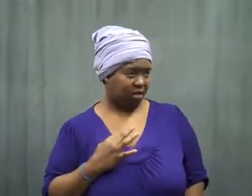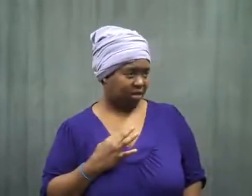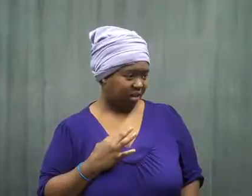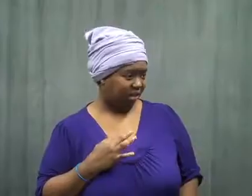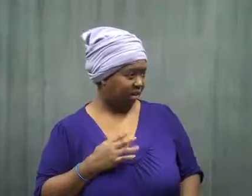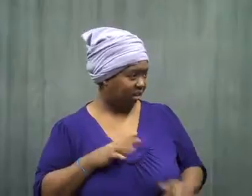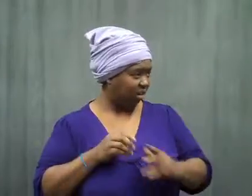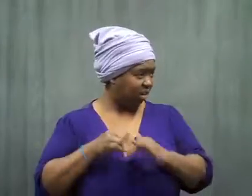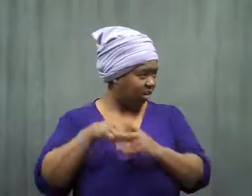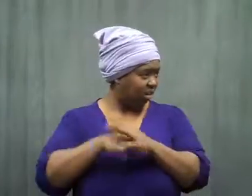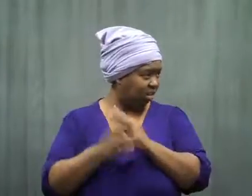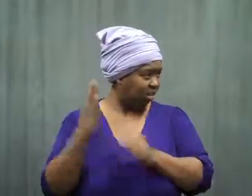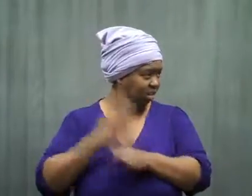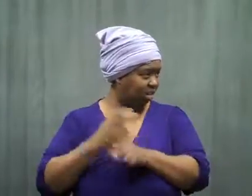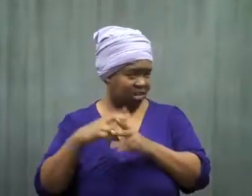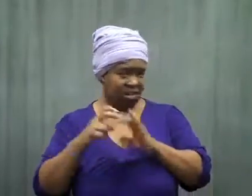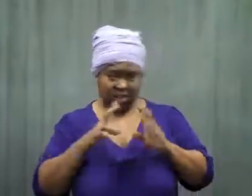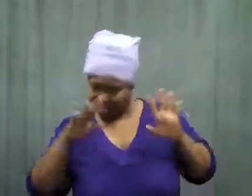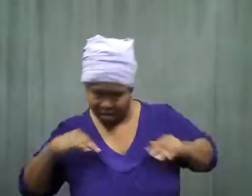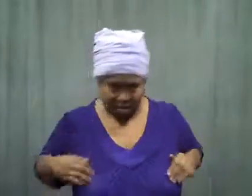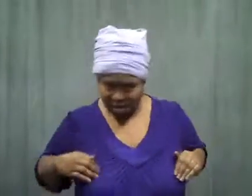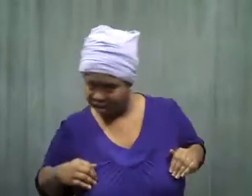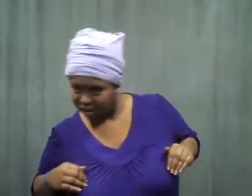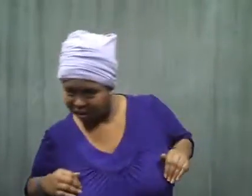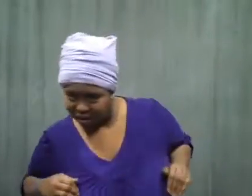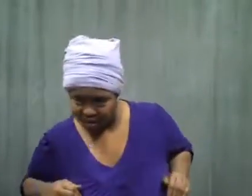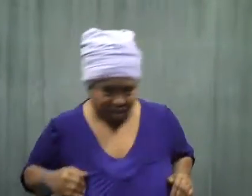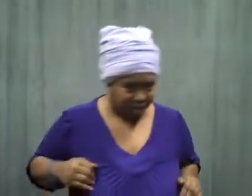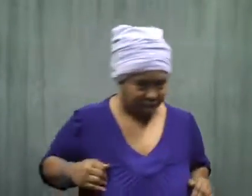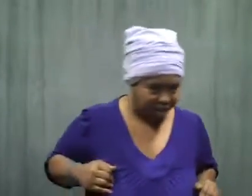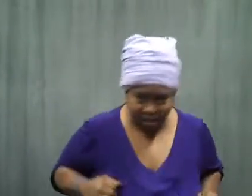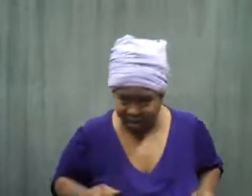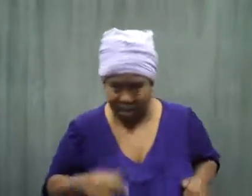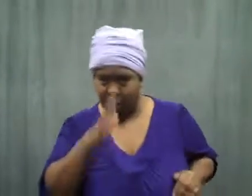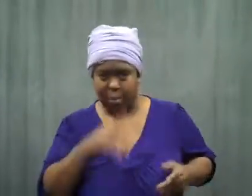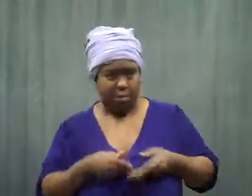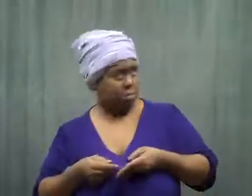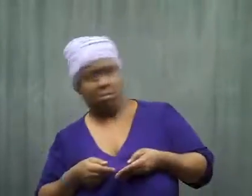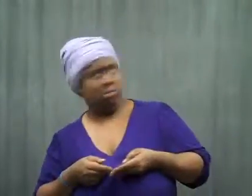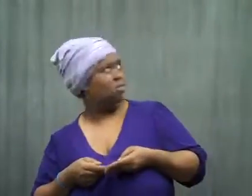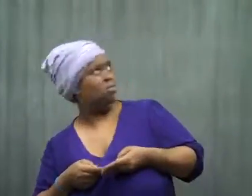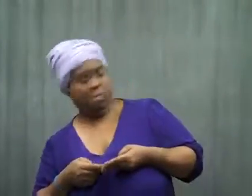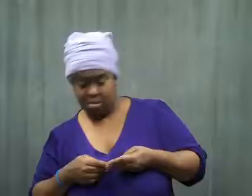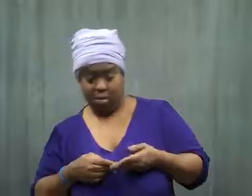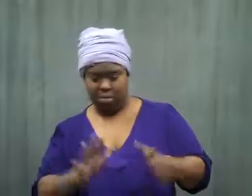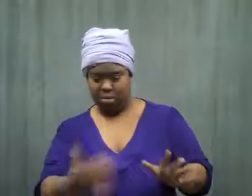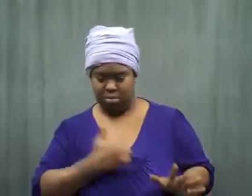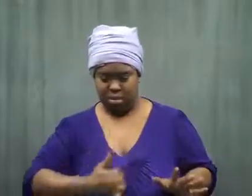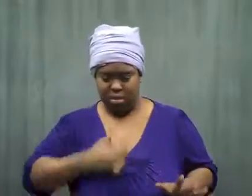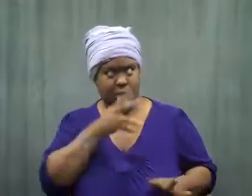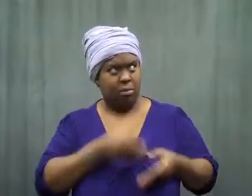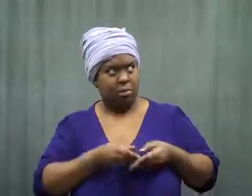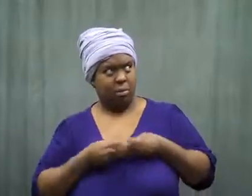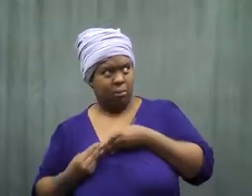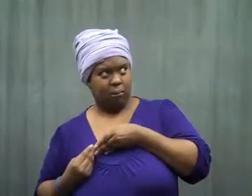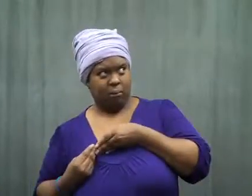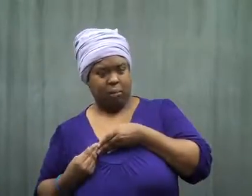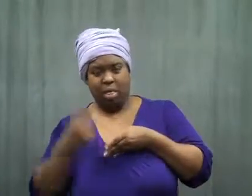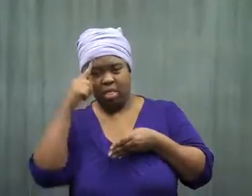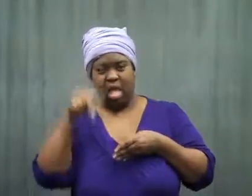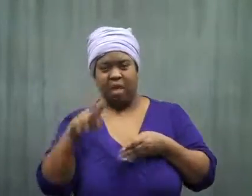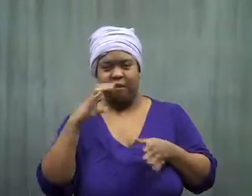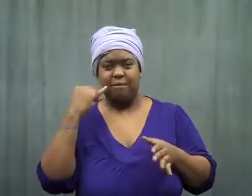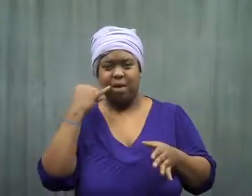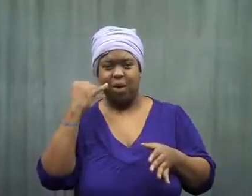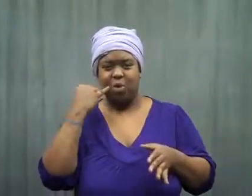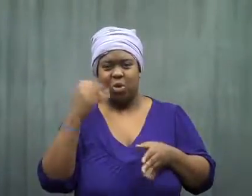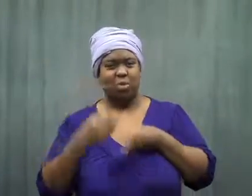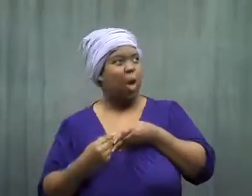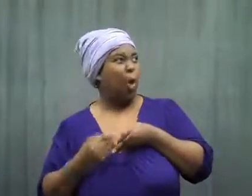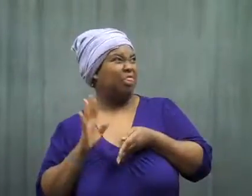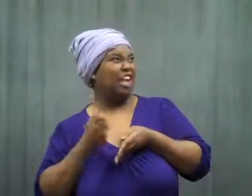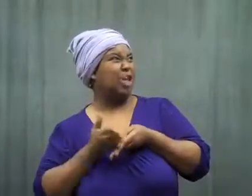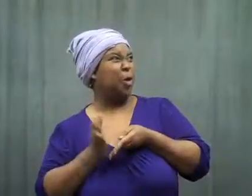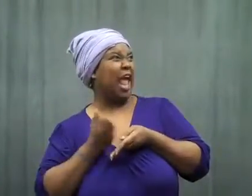I got on the bus. I got up to watch the dog.